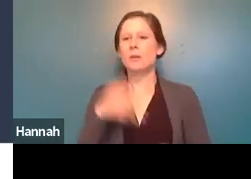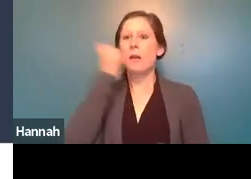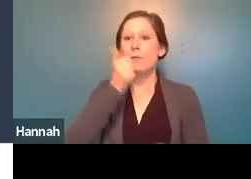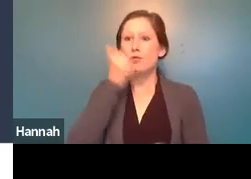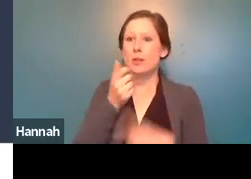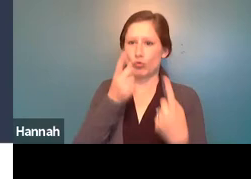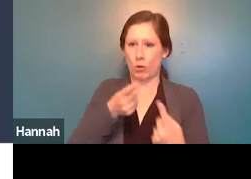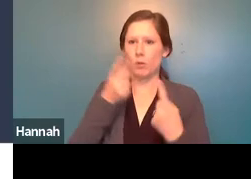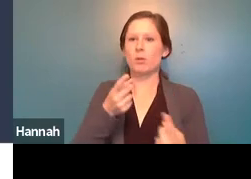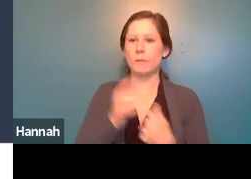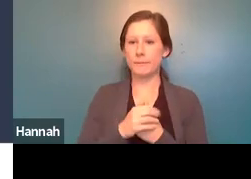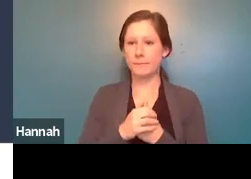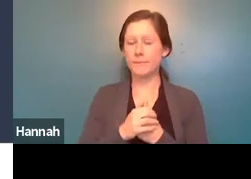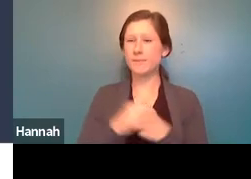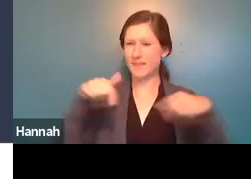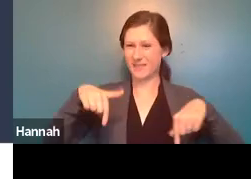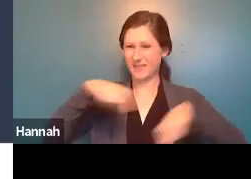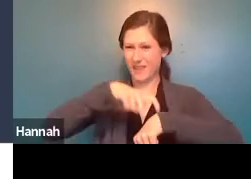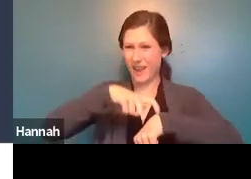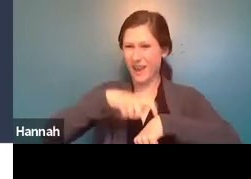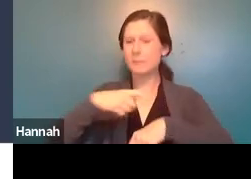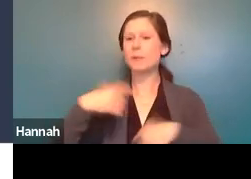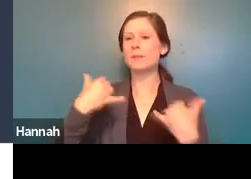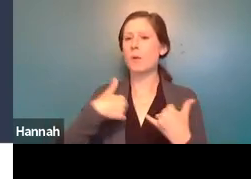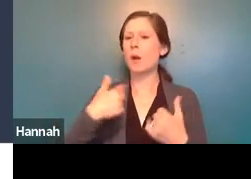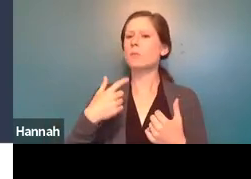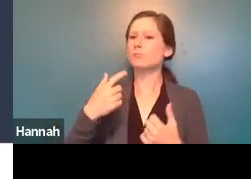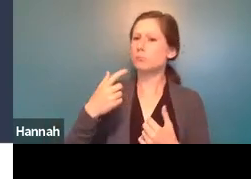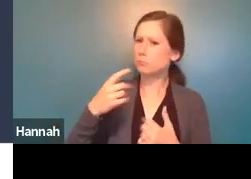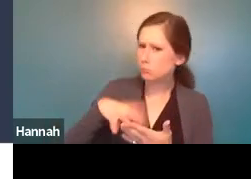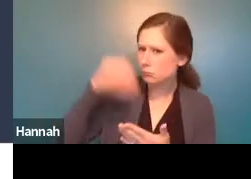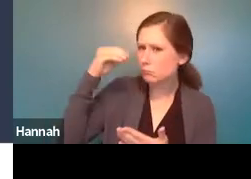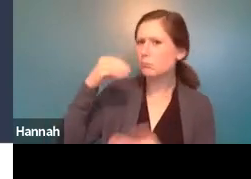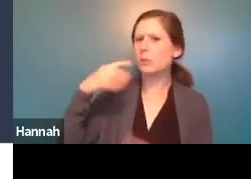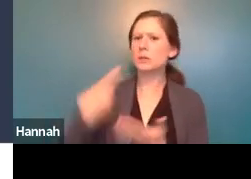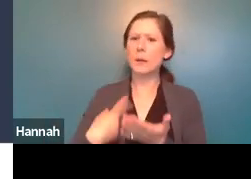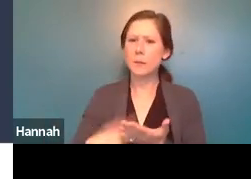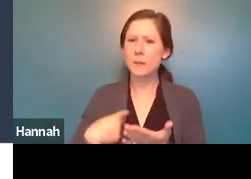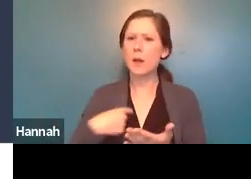What I found personally during this time, sometimes I get a little more time to think about plans, kind of evaluate things.